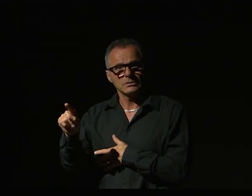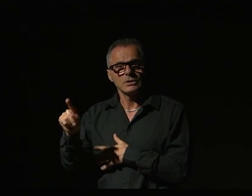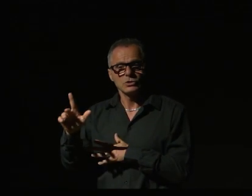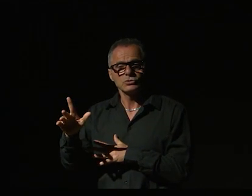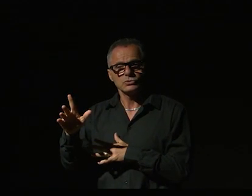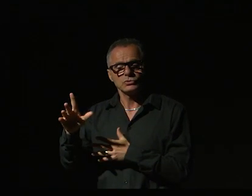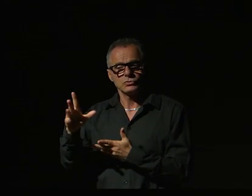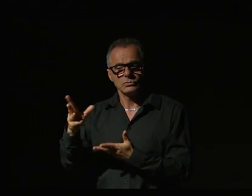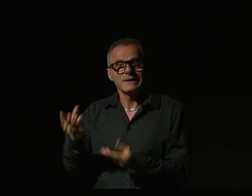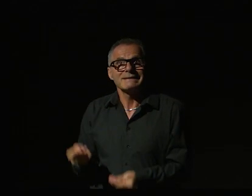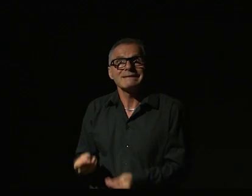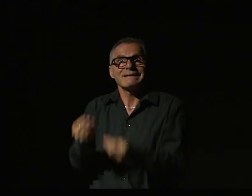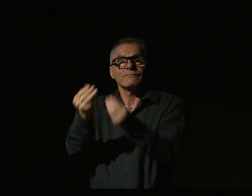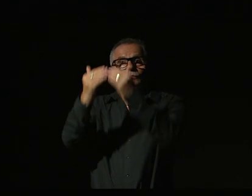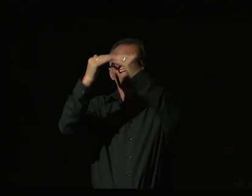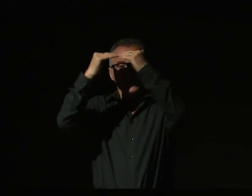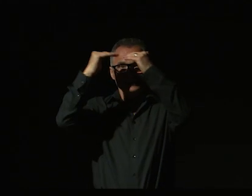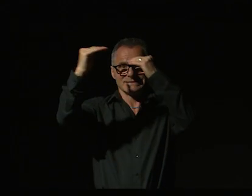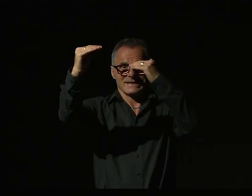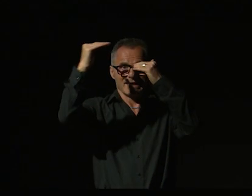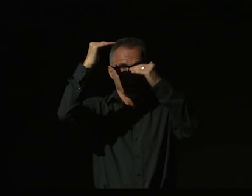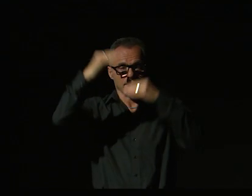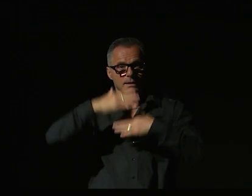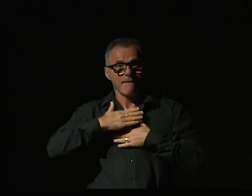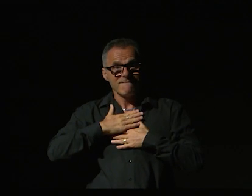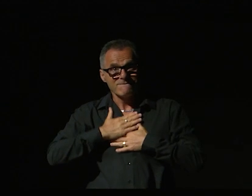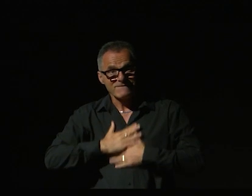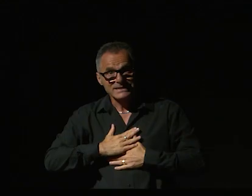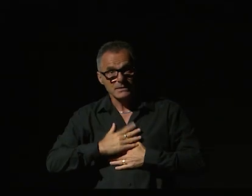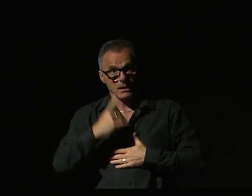That is, the physical evidence resolves